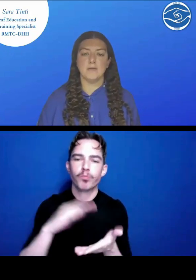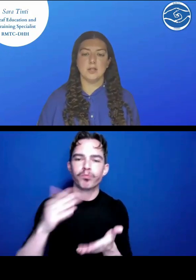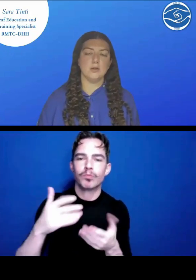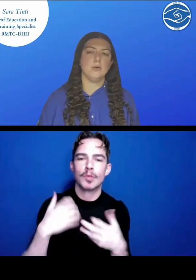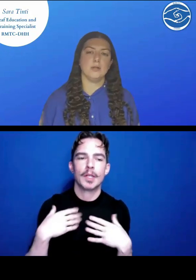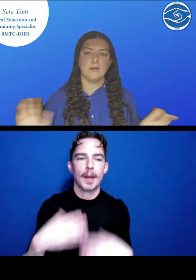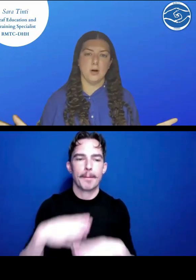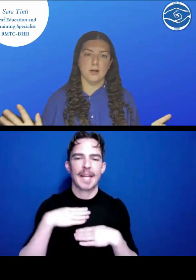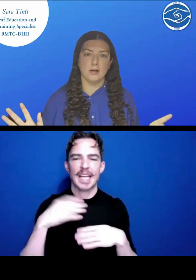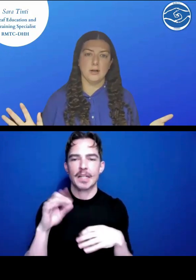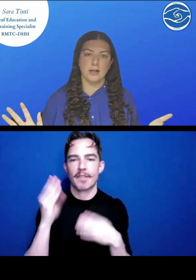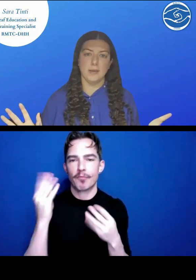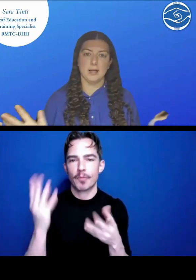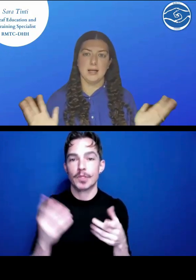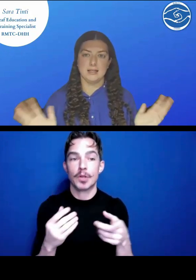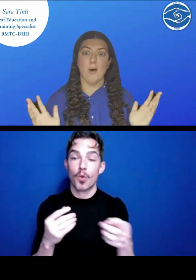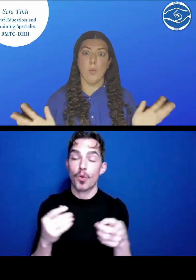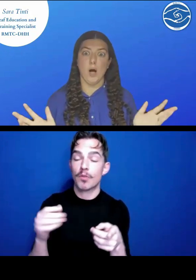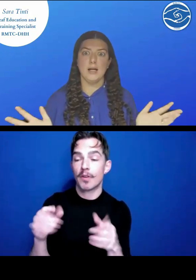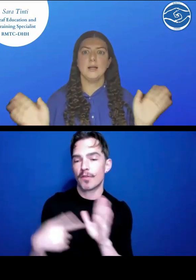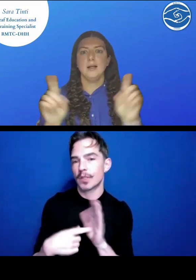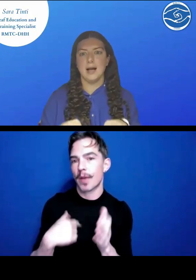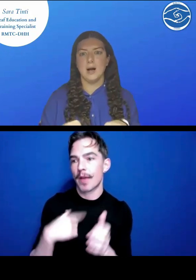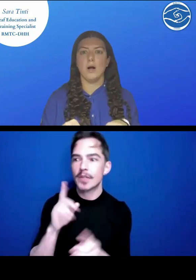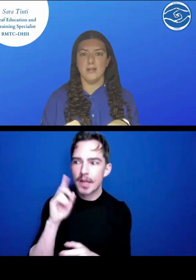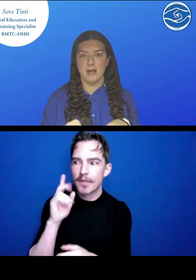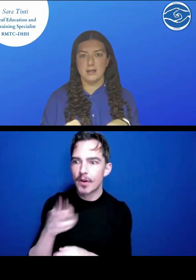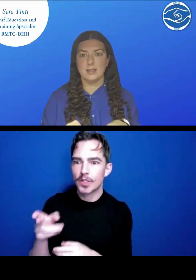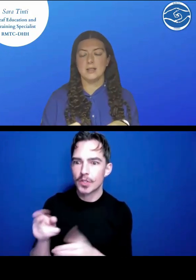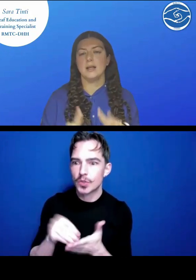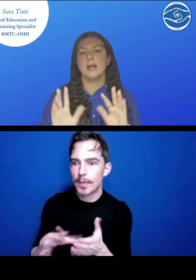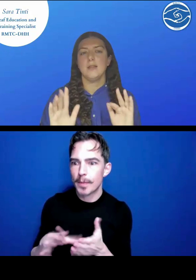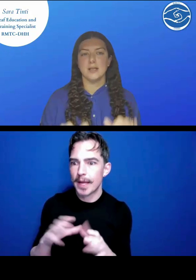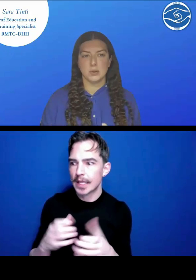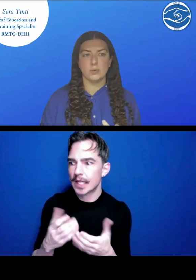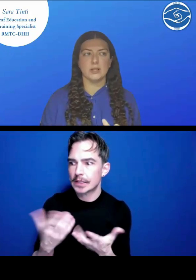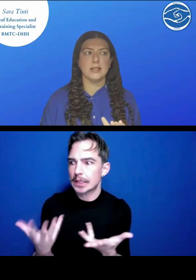I have a student who is deaf or hard of hearing in my class. Now what?" Now what? This this will